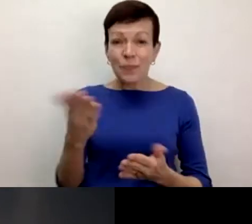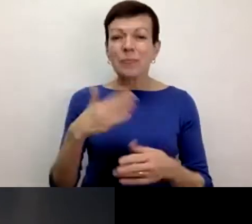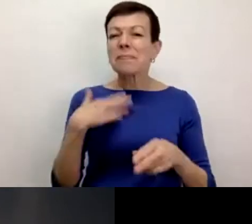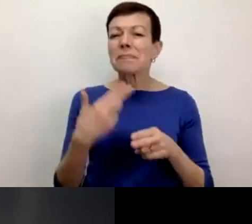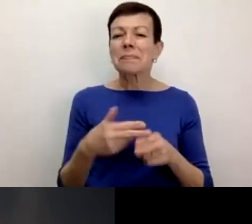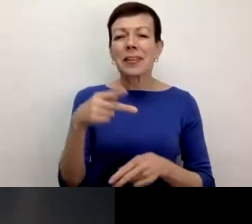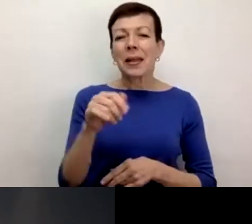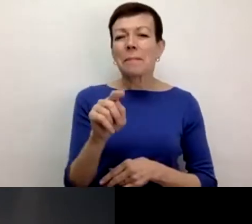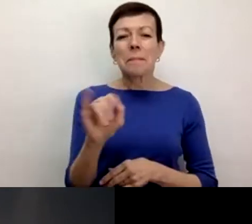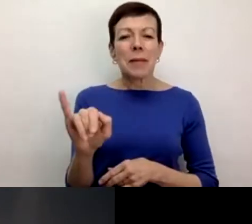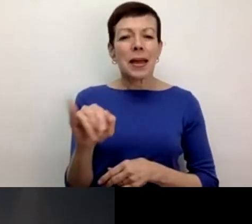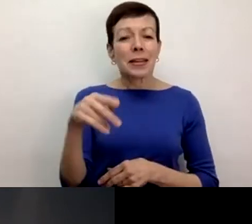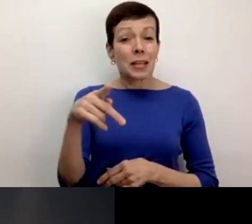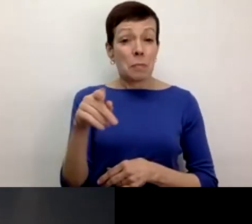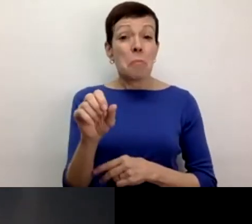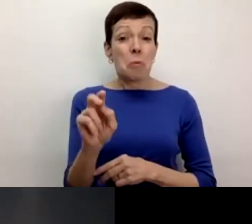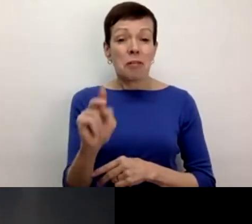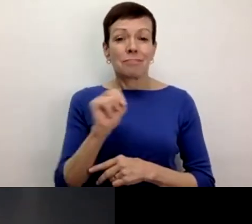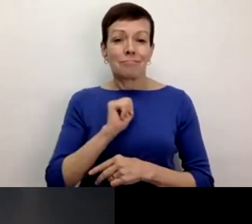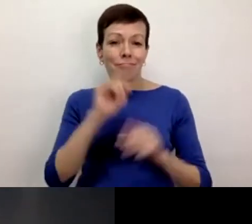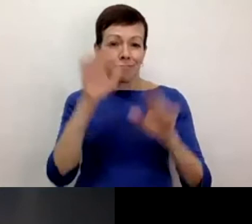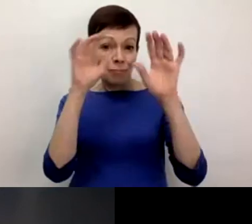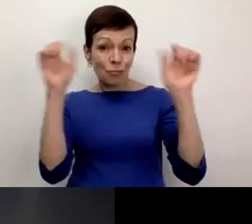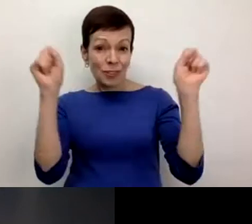I'm the president and CEO of Calgary Arts Development.